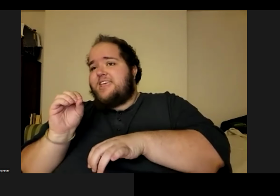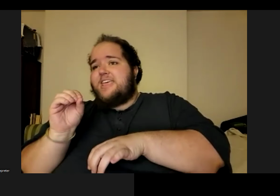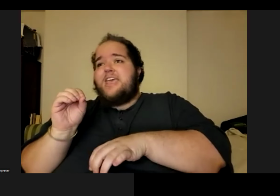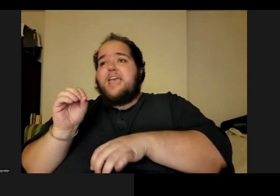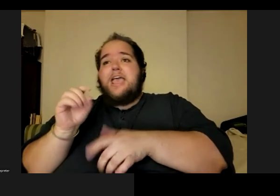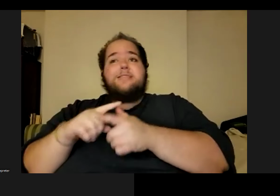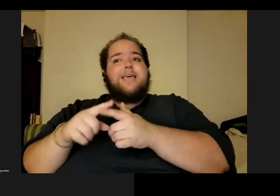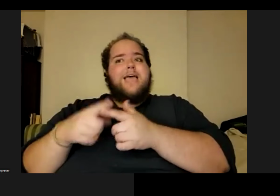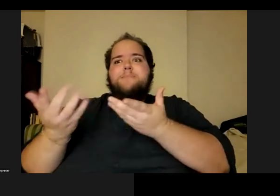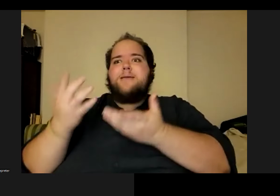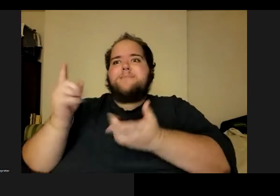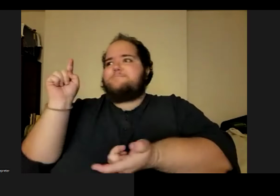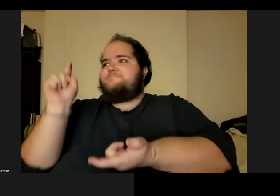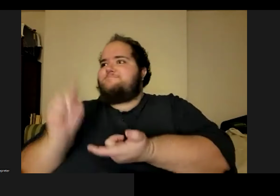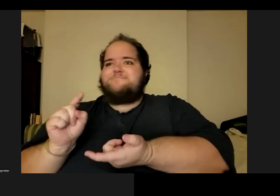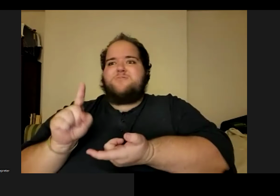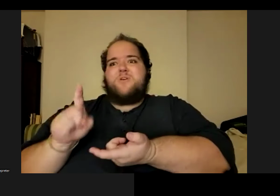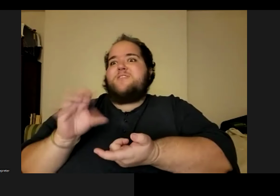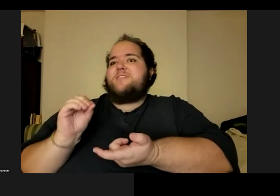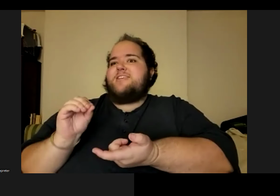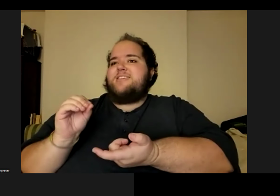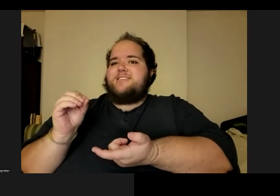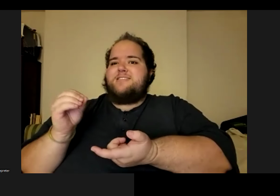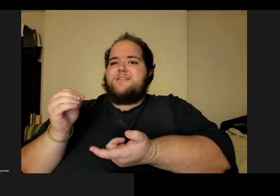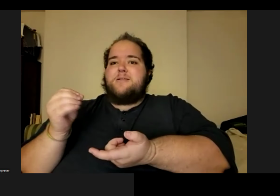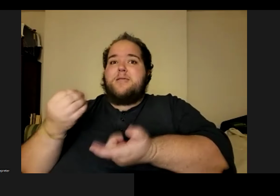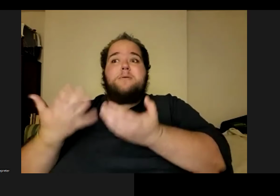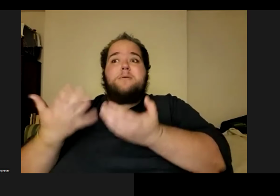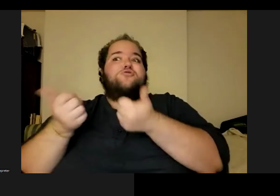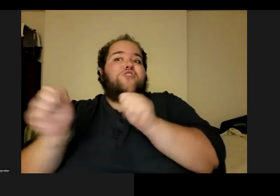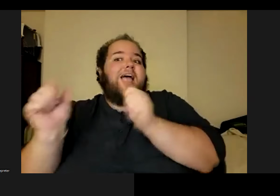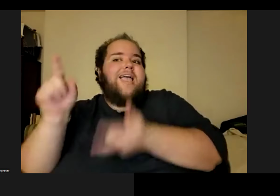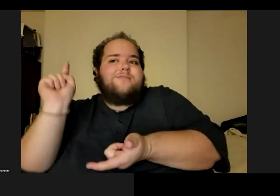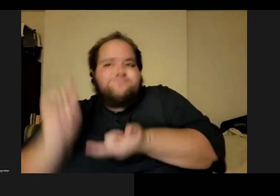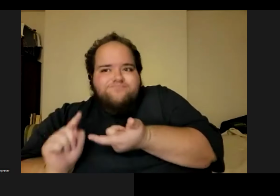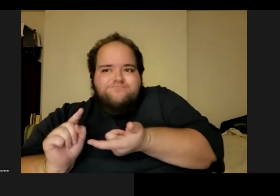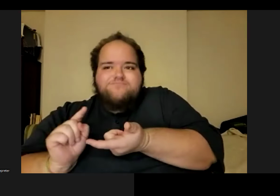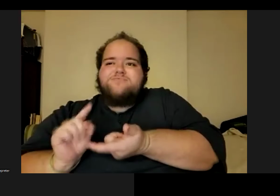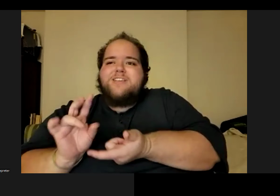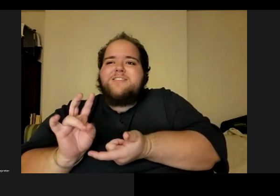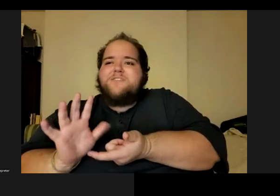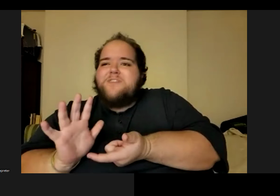to 75 to 100 words. So you can get really short with it.